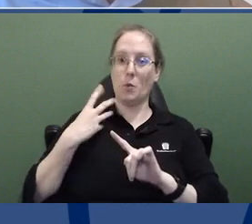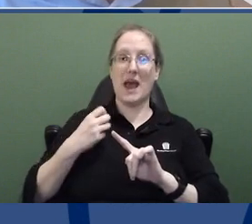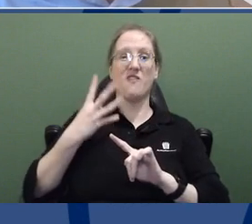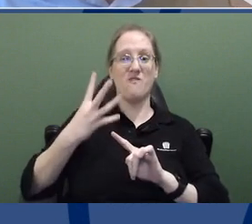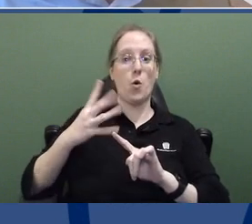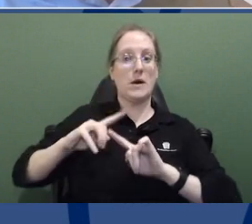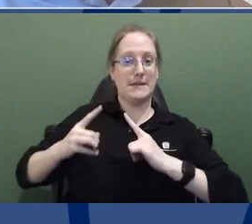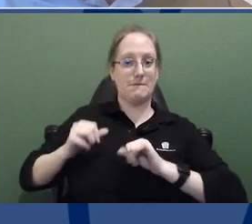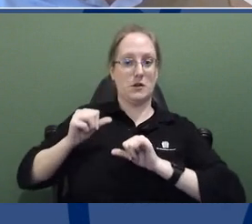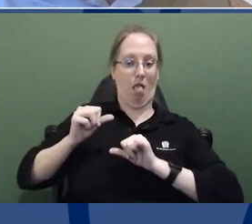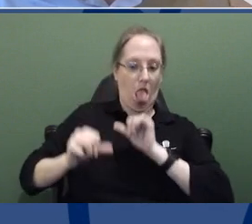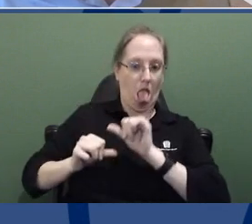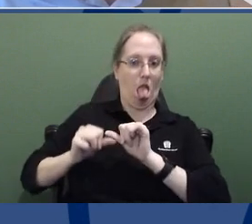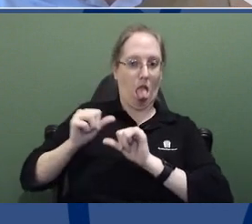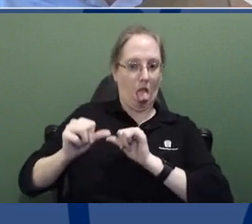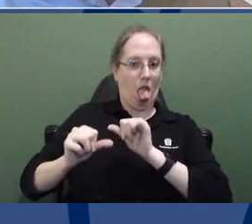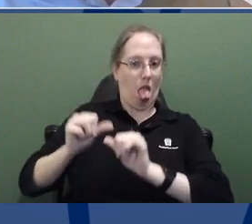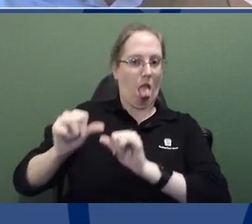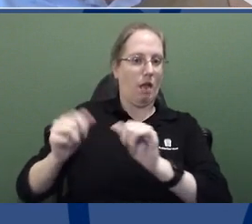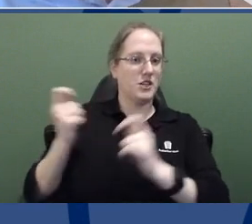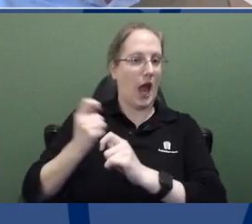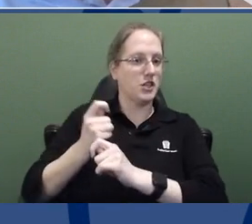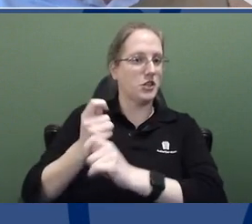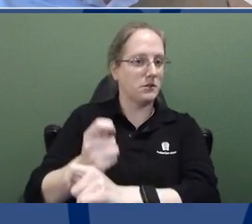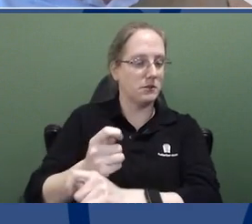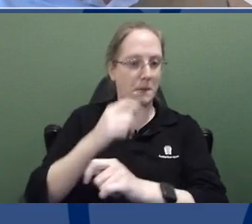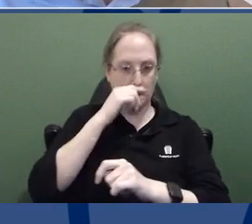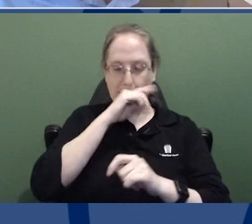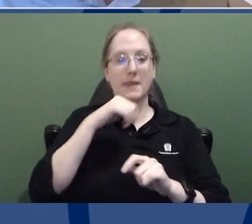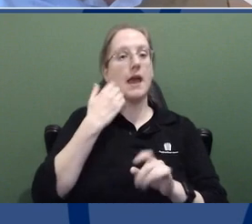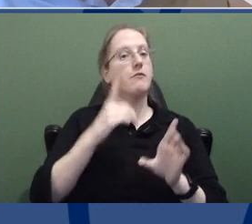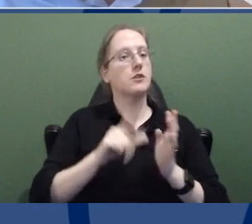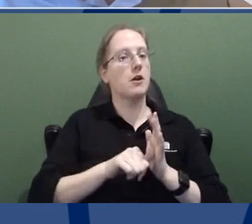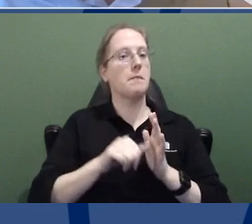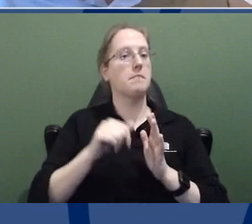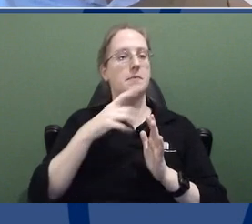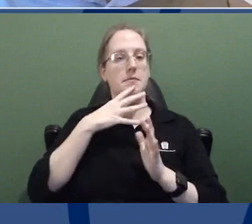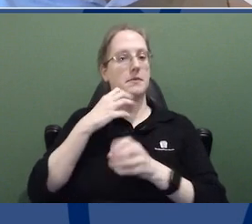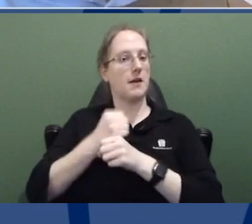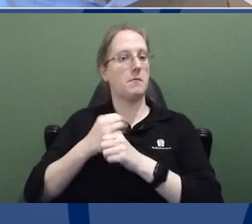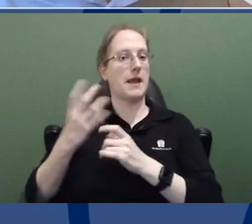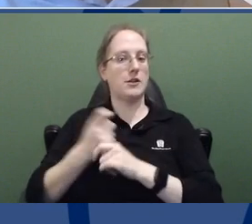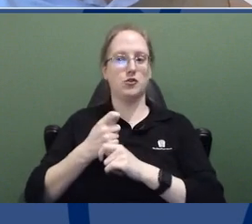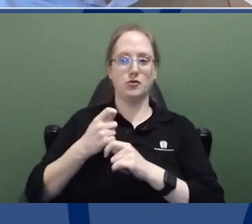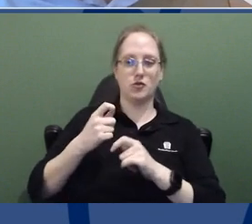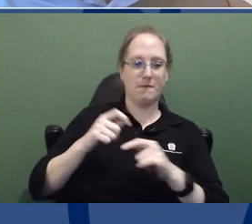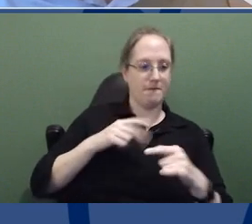and refine as each cases and specific examples of challenges emerged. And this has been the